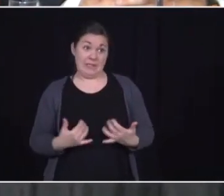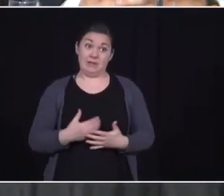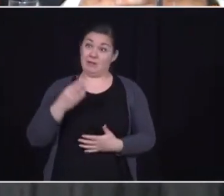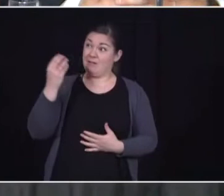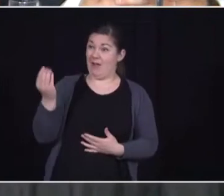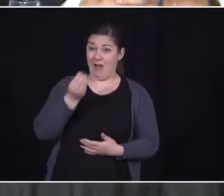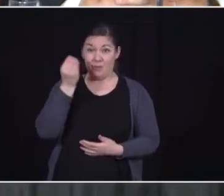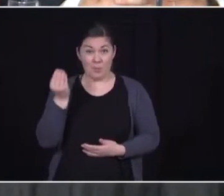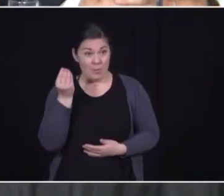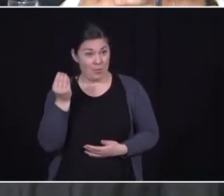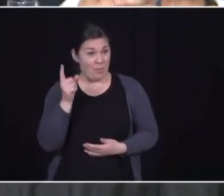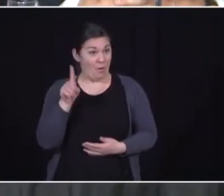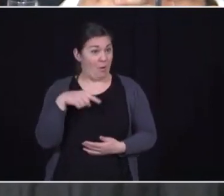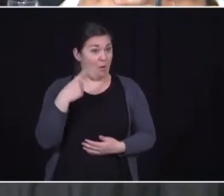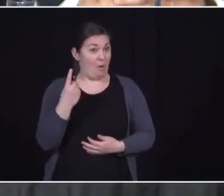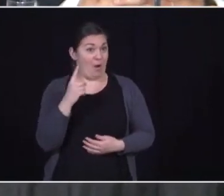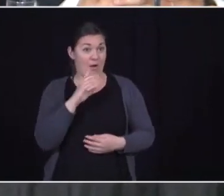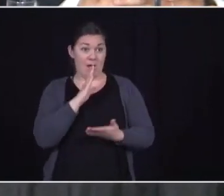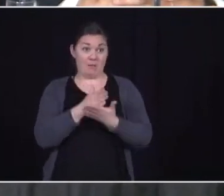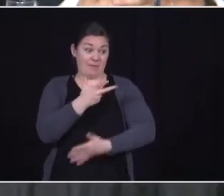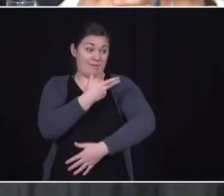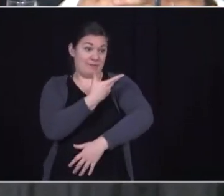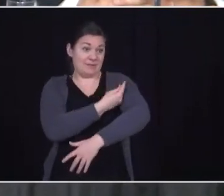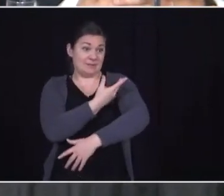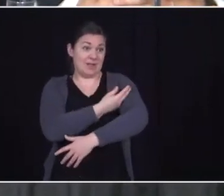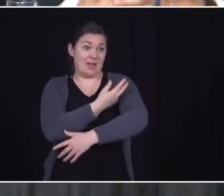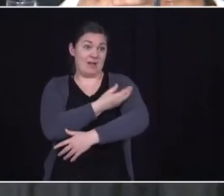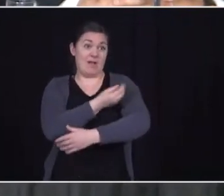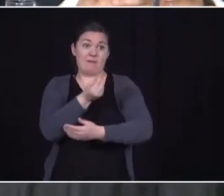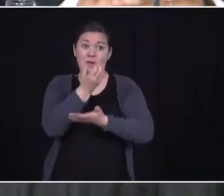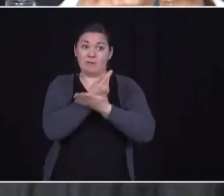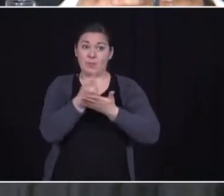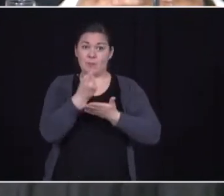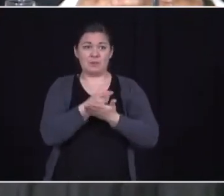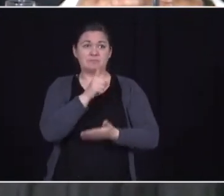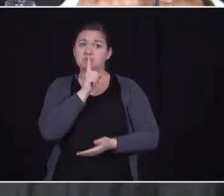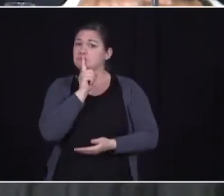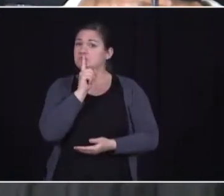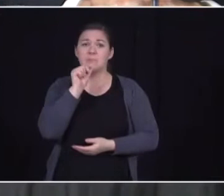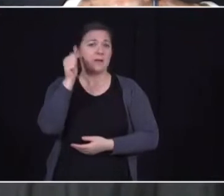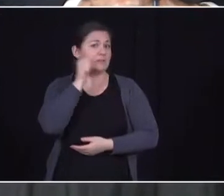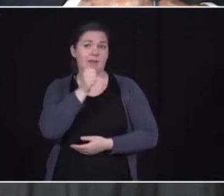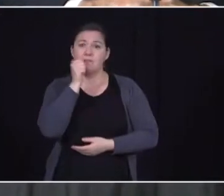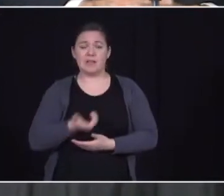This leak between communication and trust from the public. Right now we only have the number of ministers